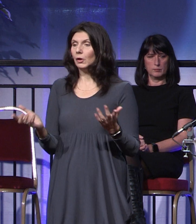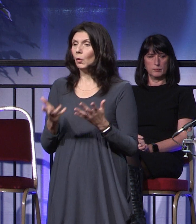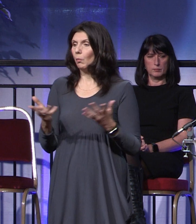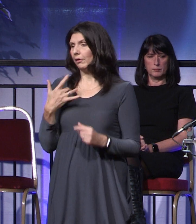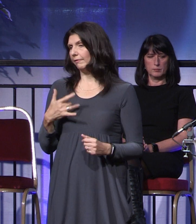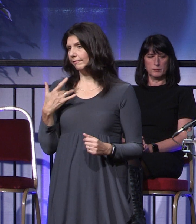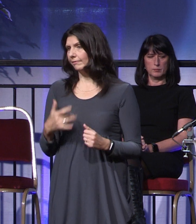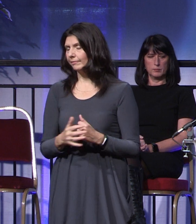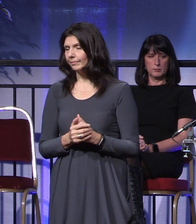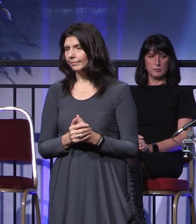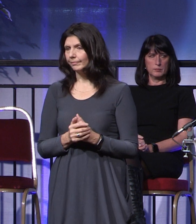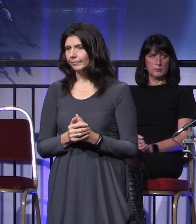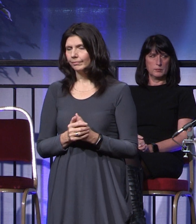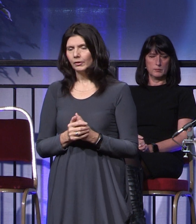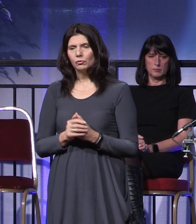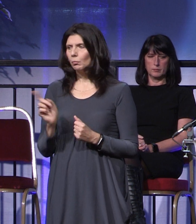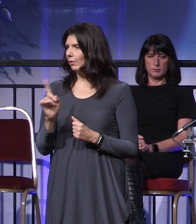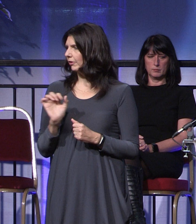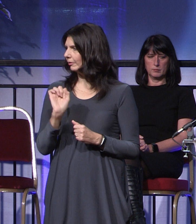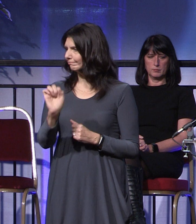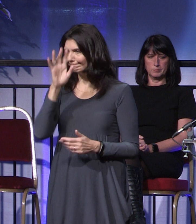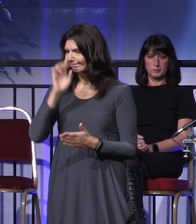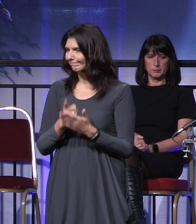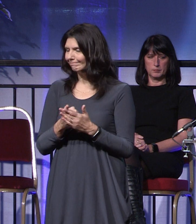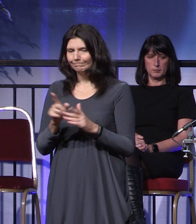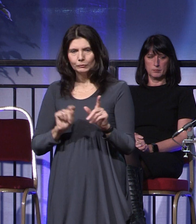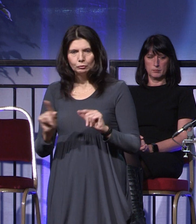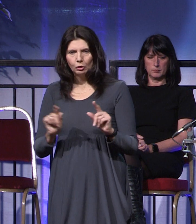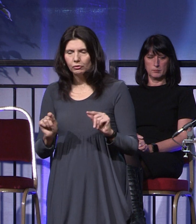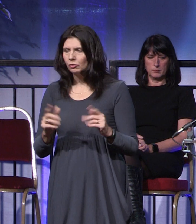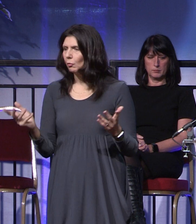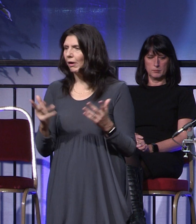members so whatever you do next and wherever in the world your journey leads